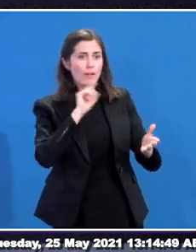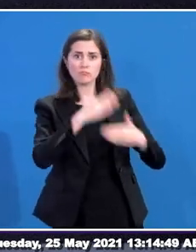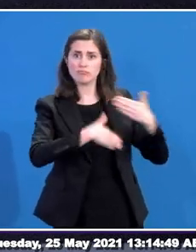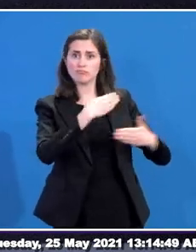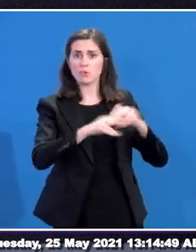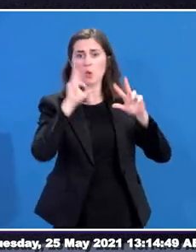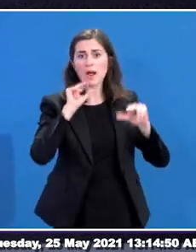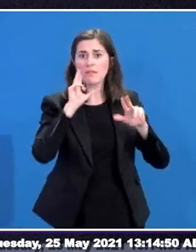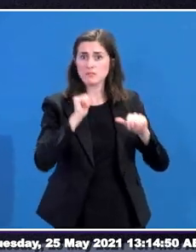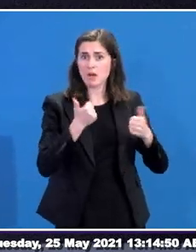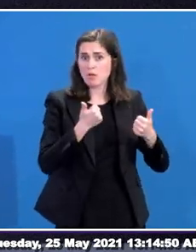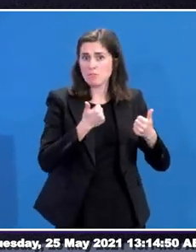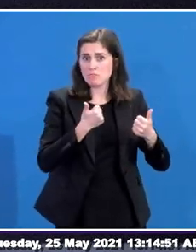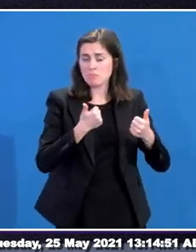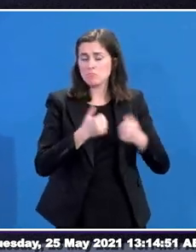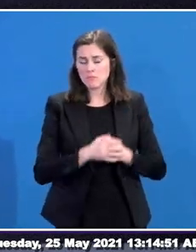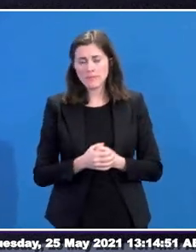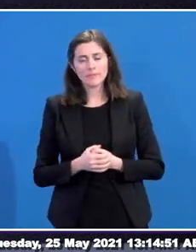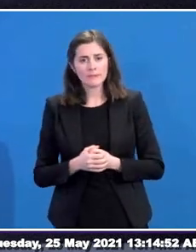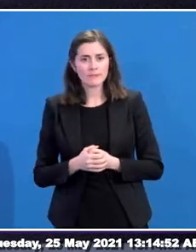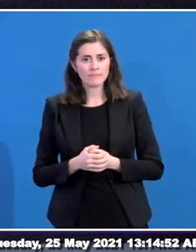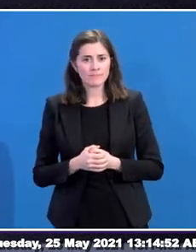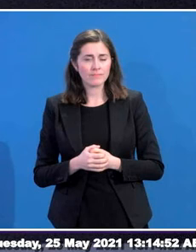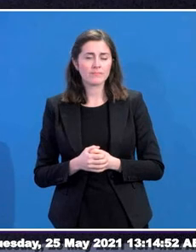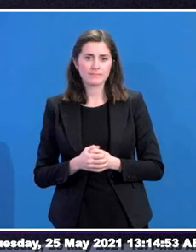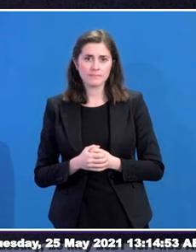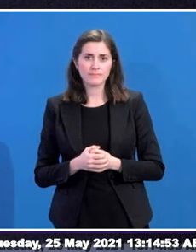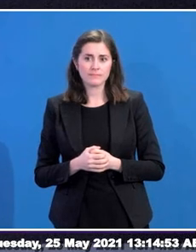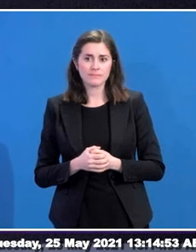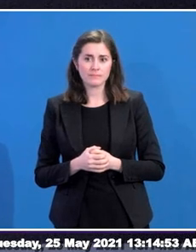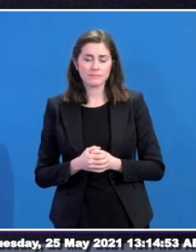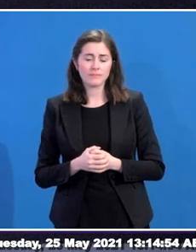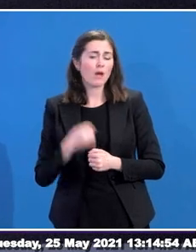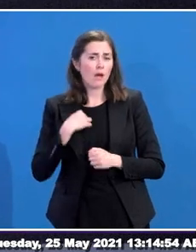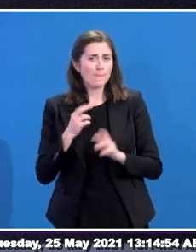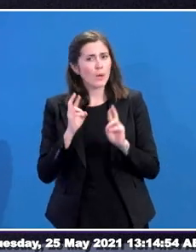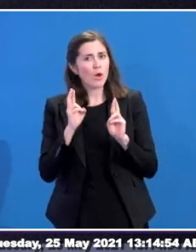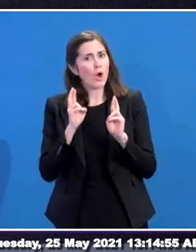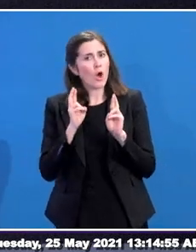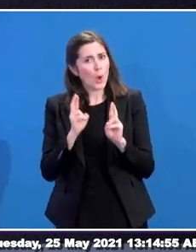which we are hoping that --- we're having involvement with the behaviour